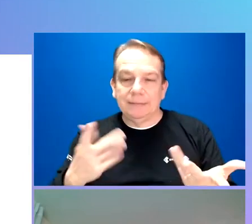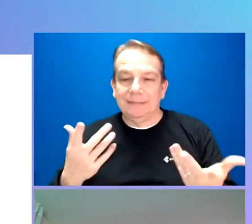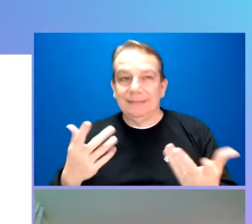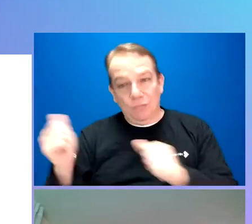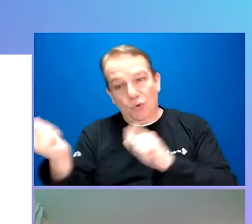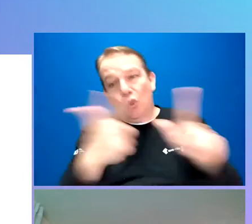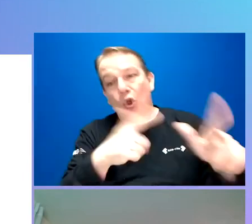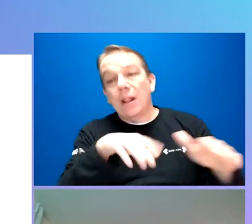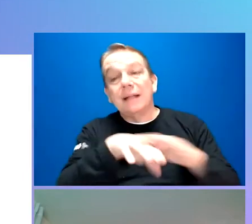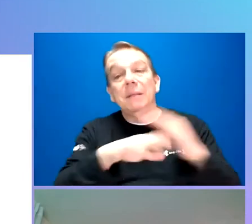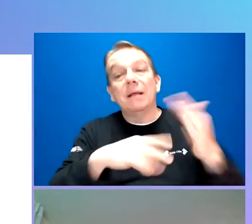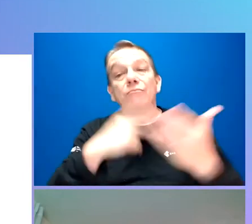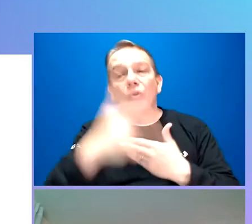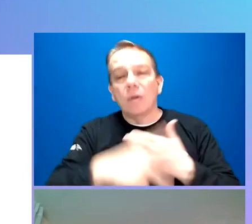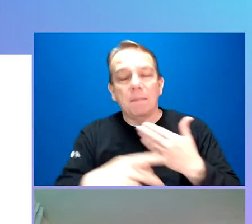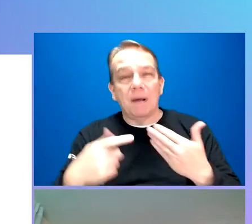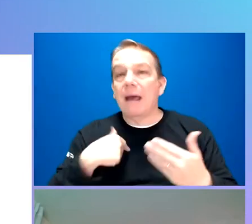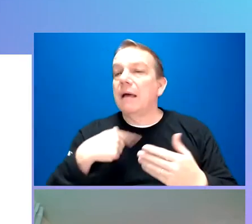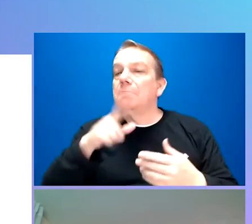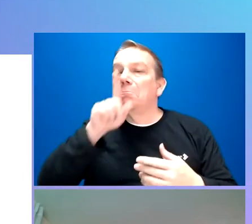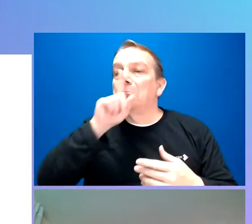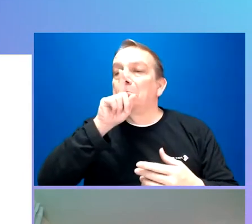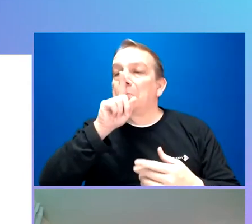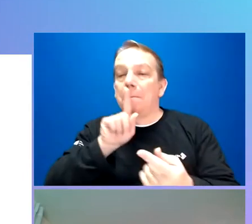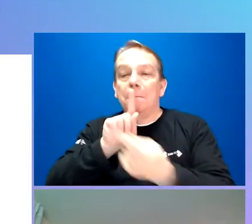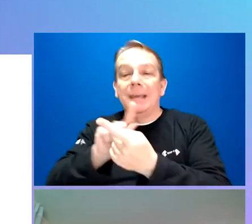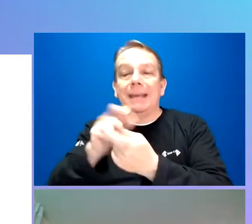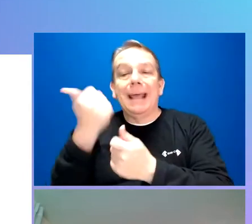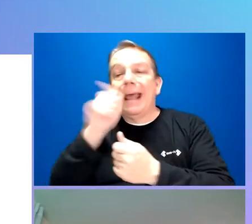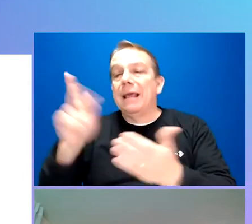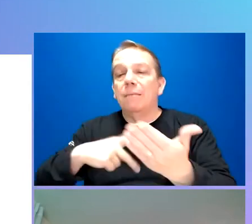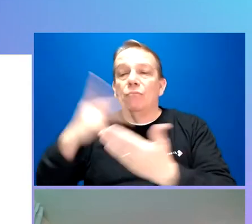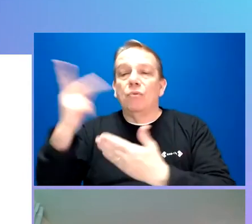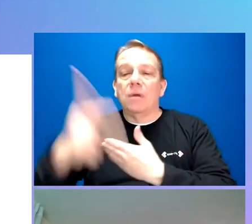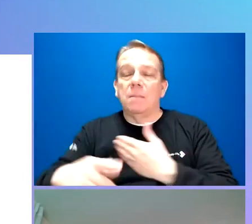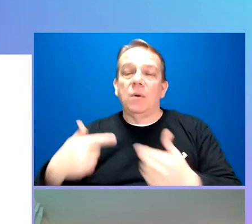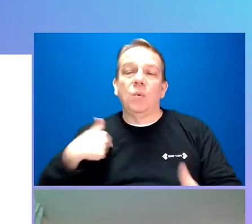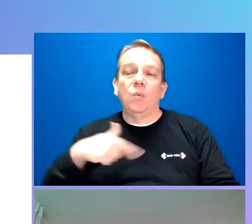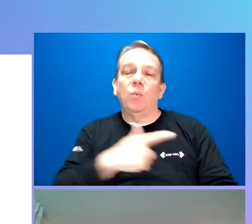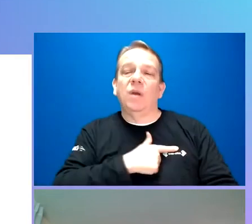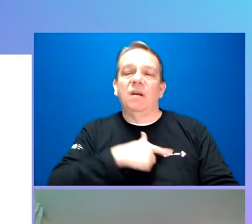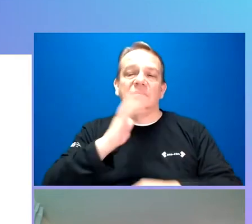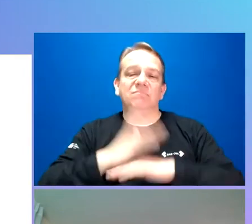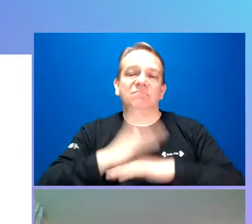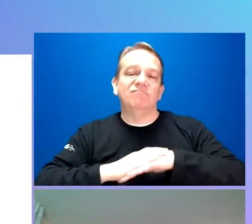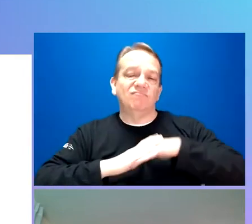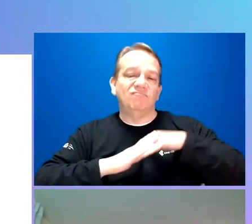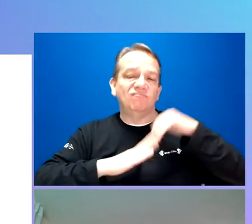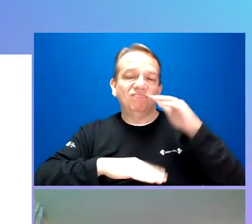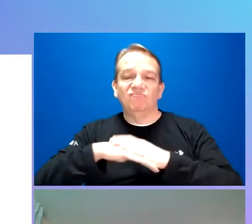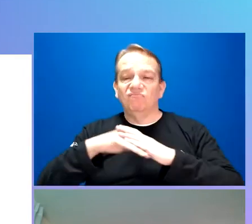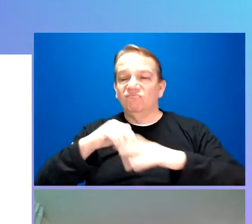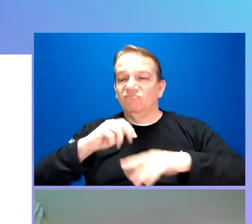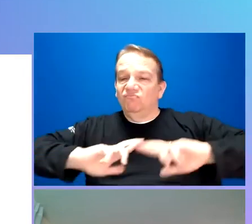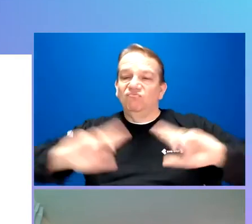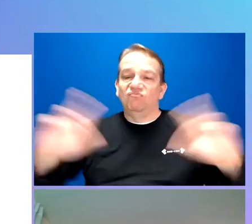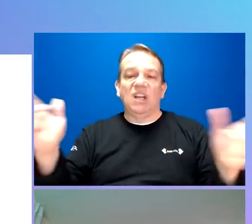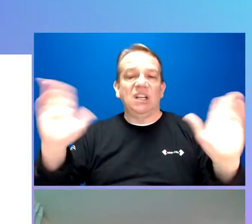to come across with any program that says, hey, we are well